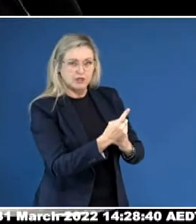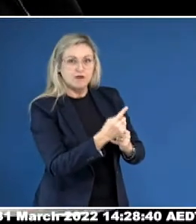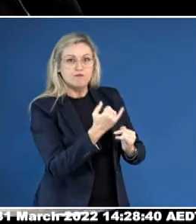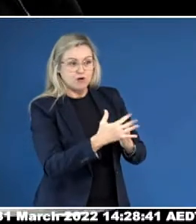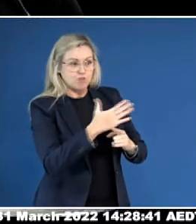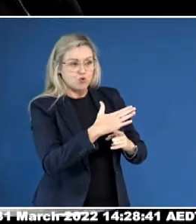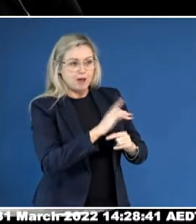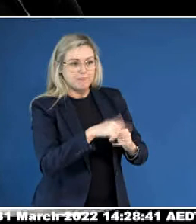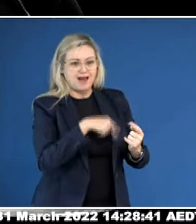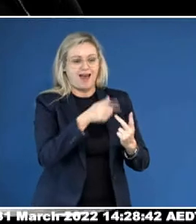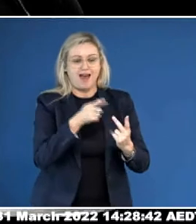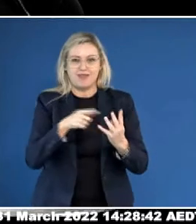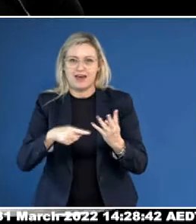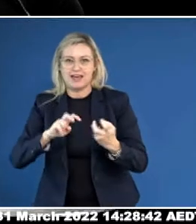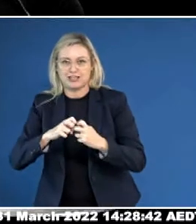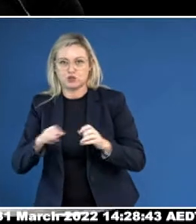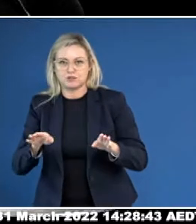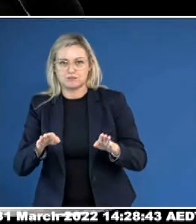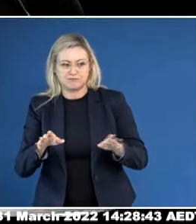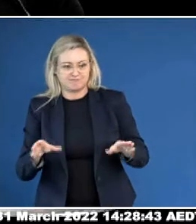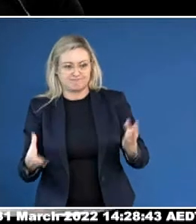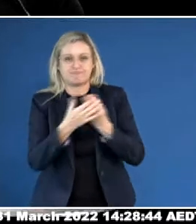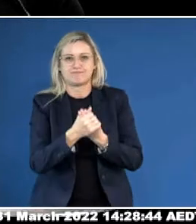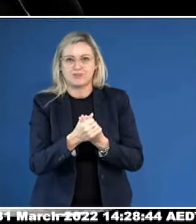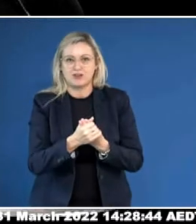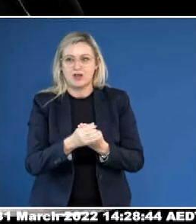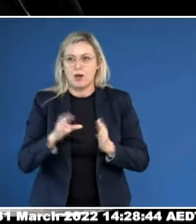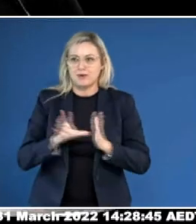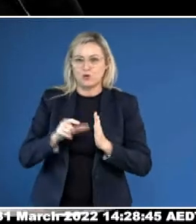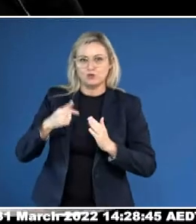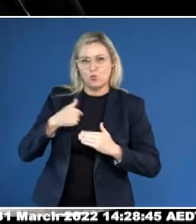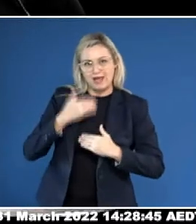disabilities, because we're not only oppressed on the basis of our gender, but